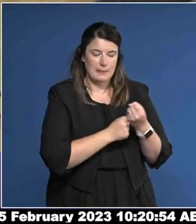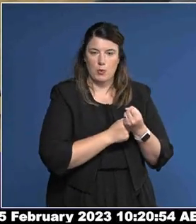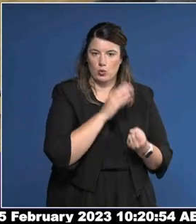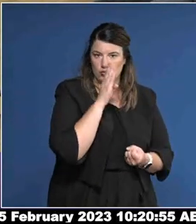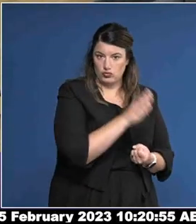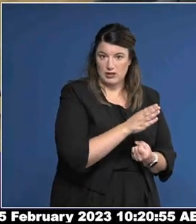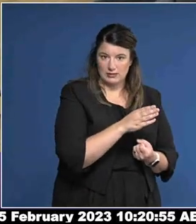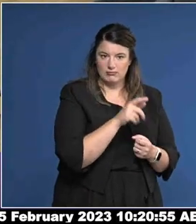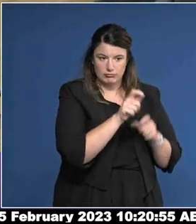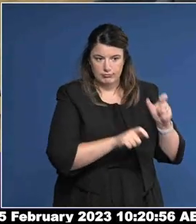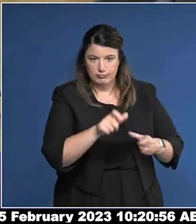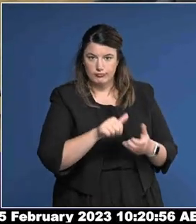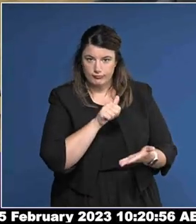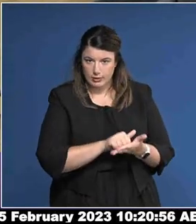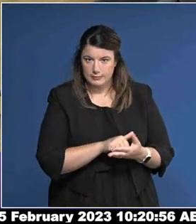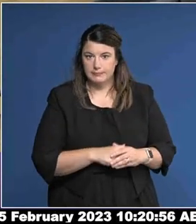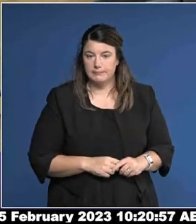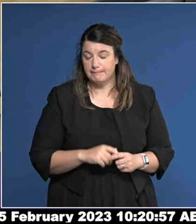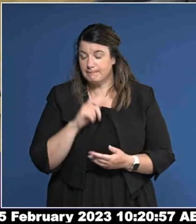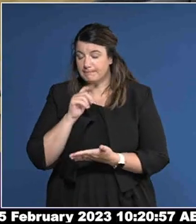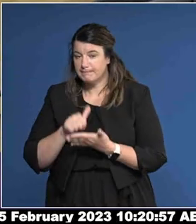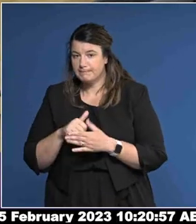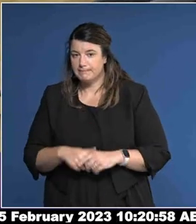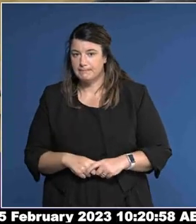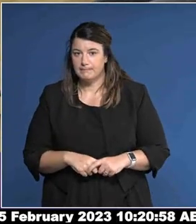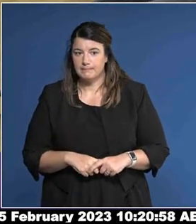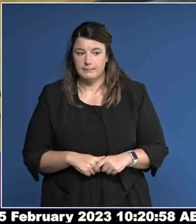That's right. That's right. MS EASTMAN: You also cannot say whether there